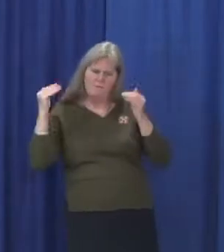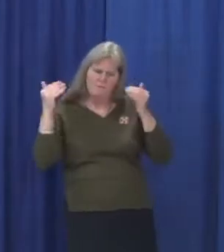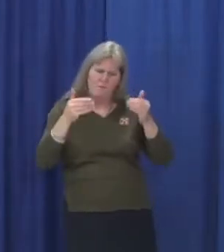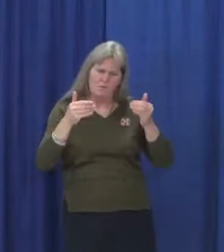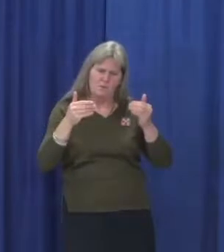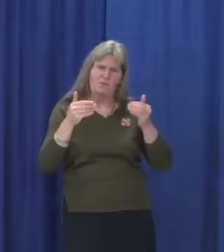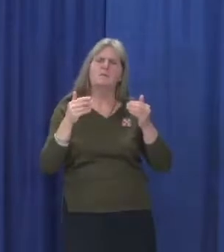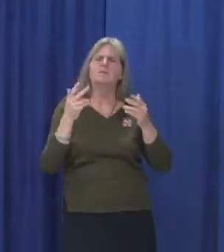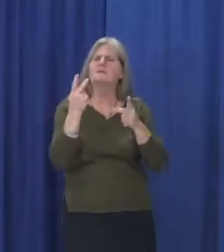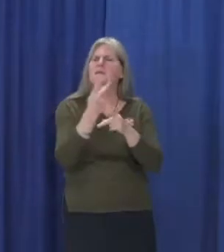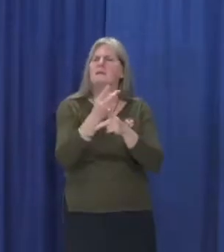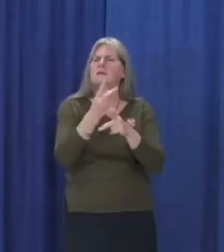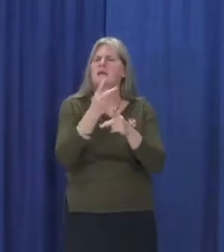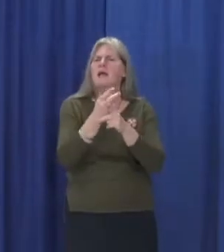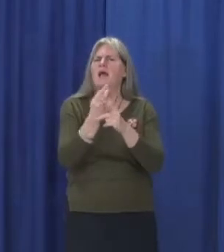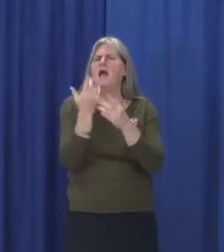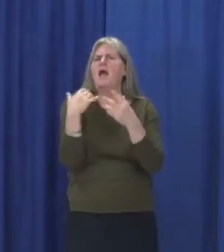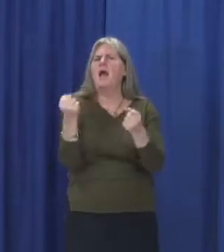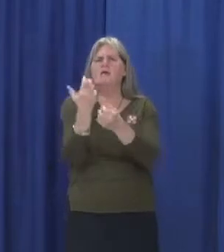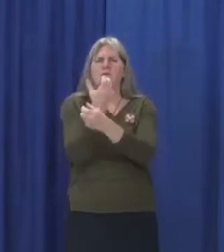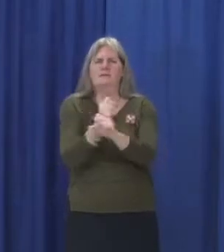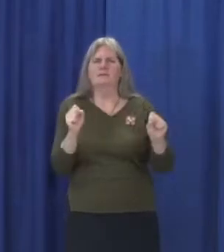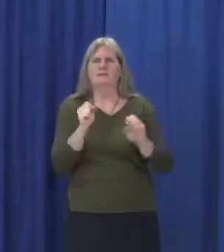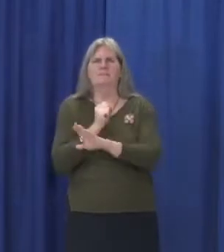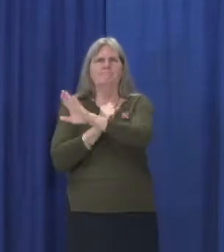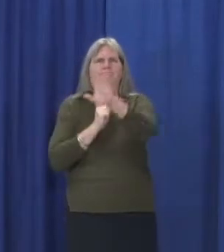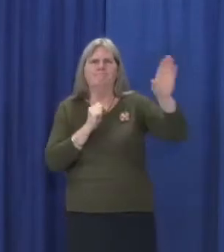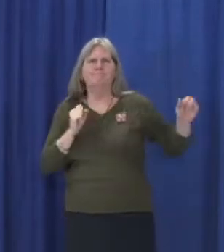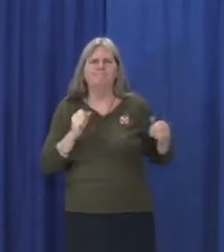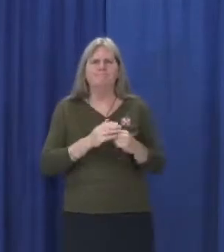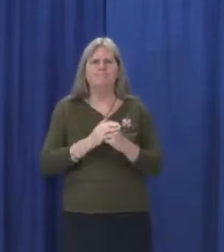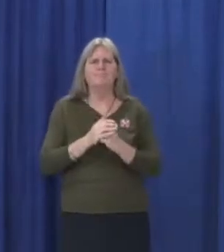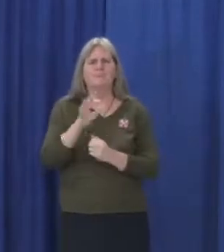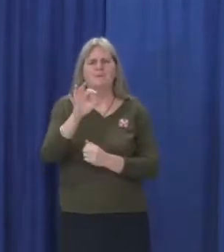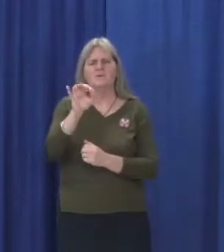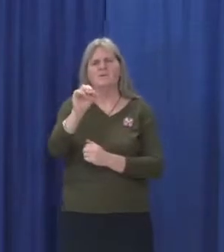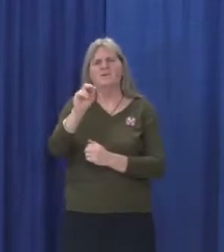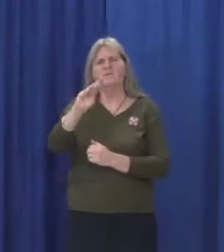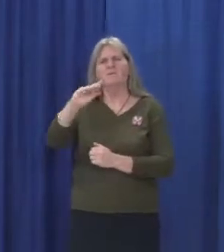health and safety of Yukoners. The forging ahead document we